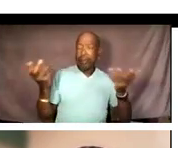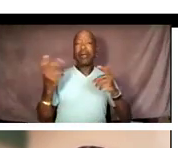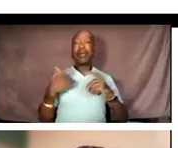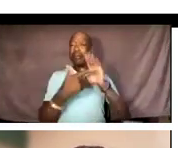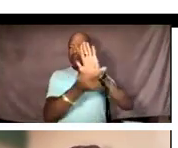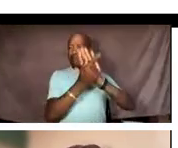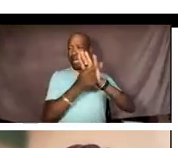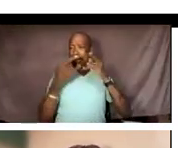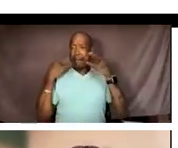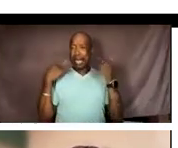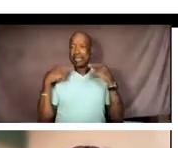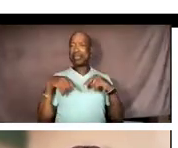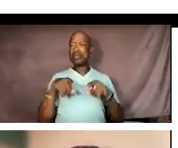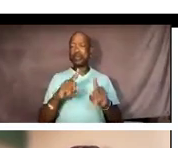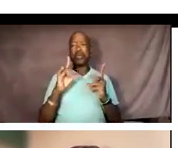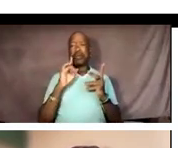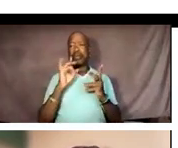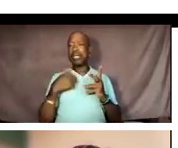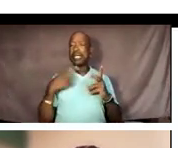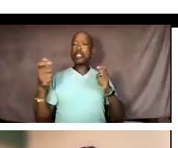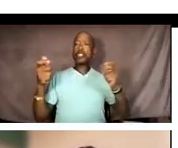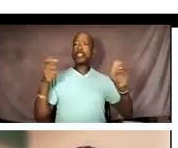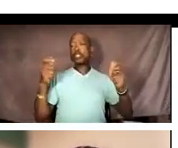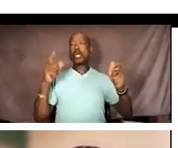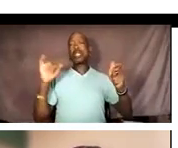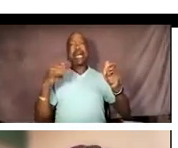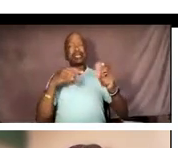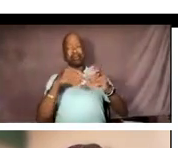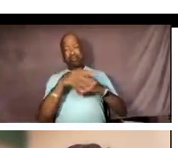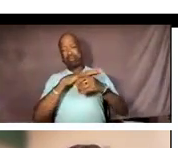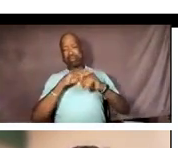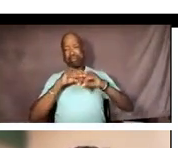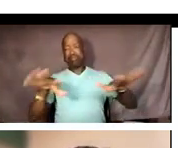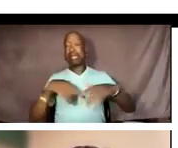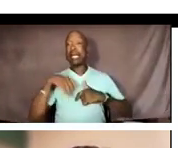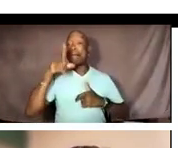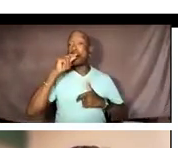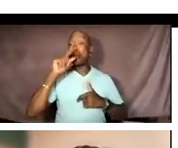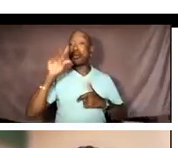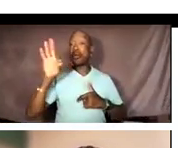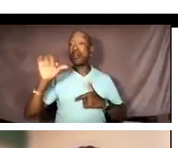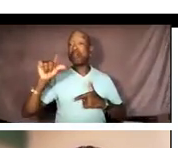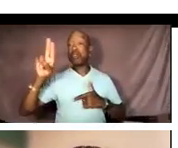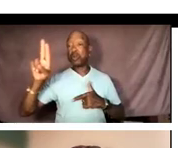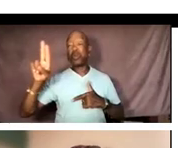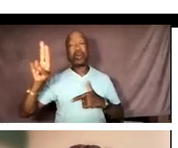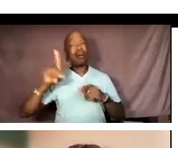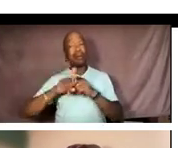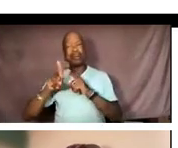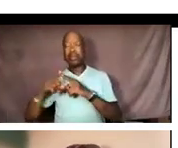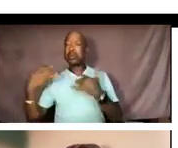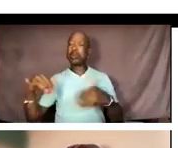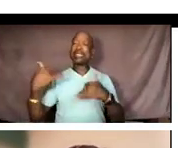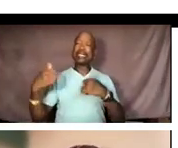the largest covid surges with mpox and bird flu in the background like we disabled people told folks